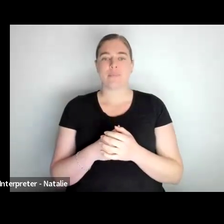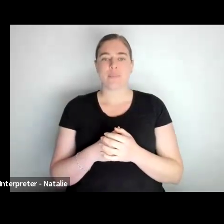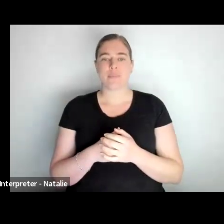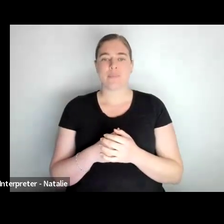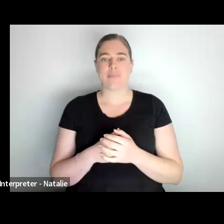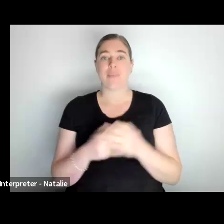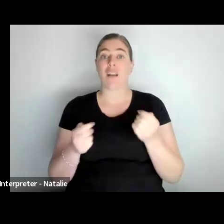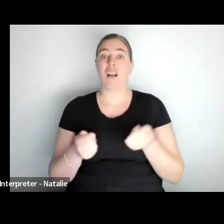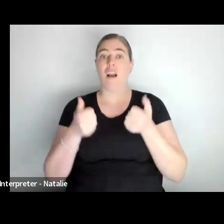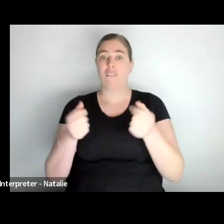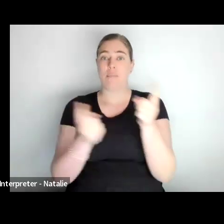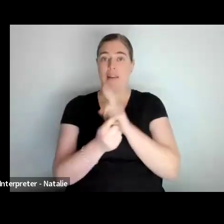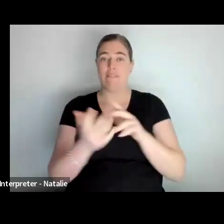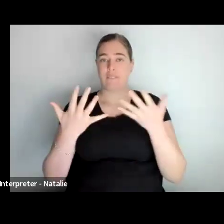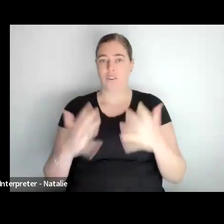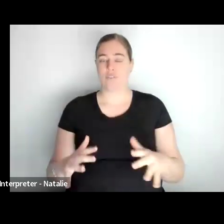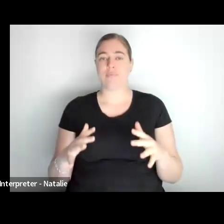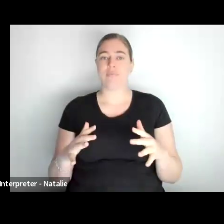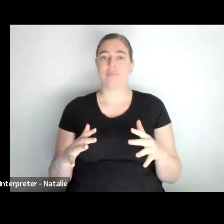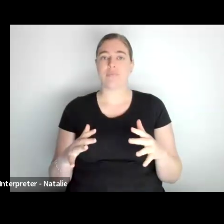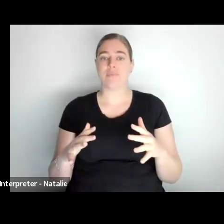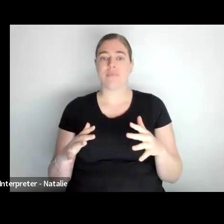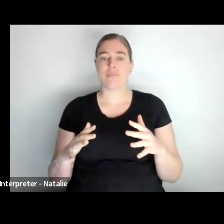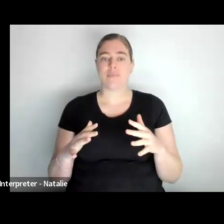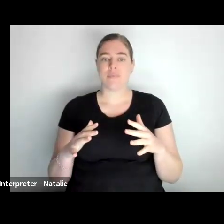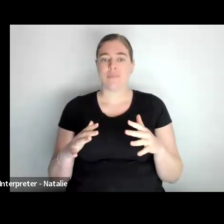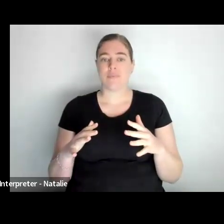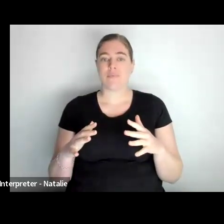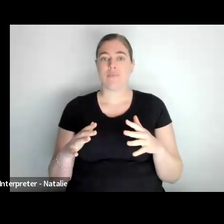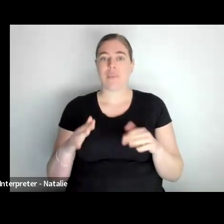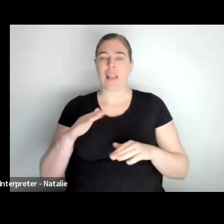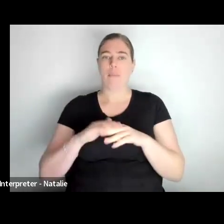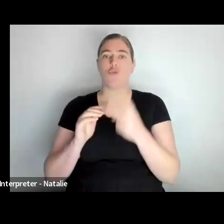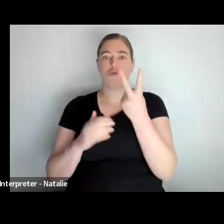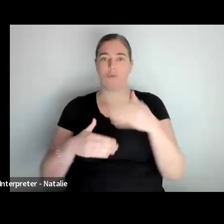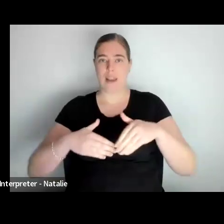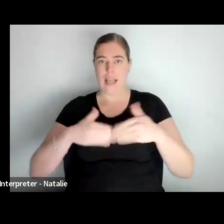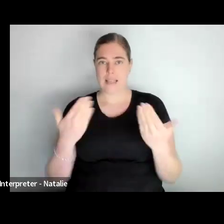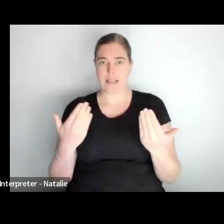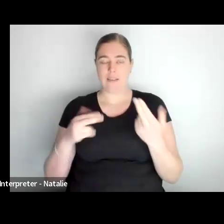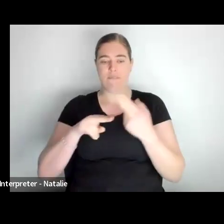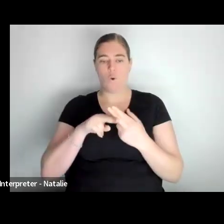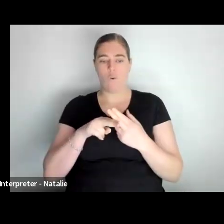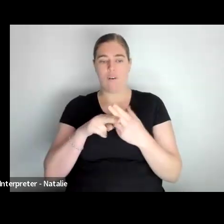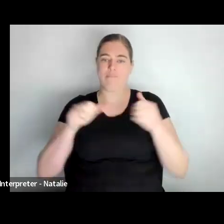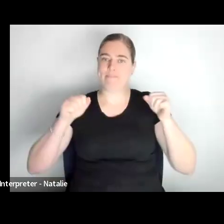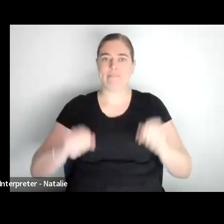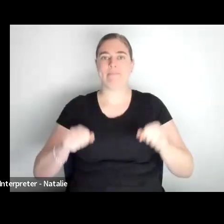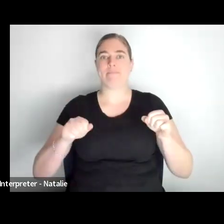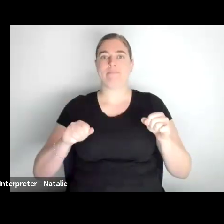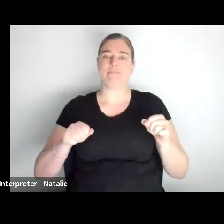After the meeting, peers have up to two working days to finalise and submit their scores,